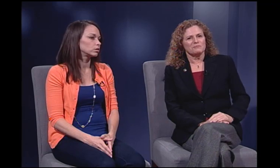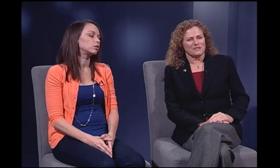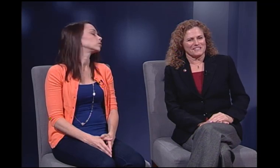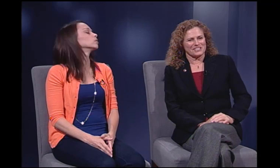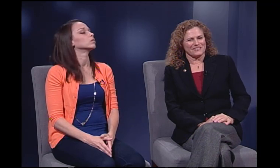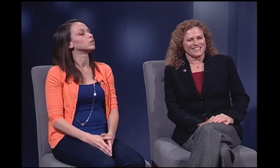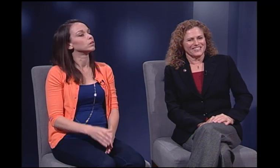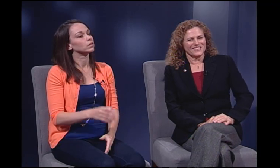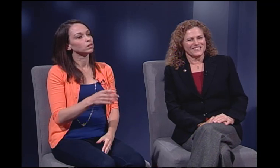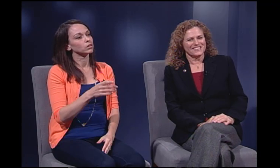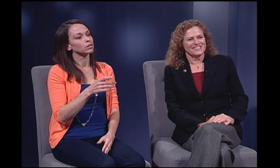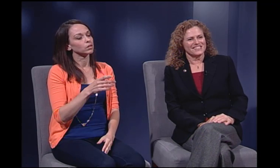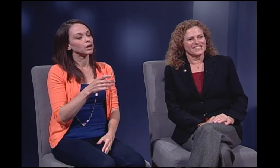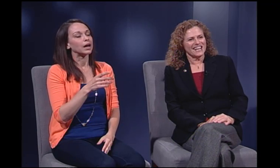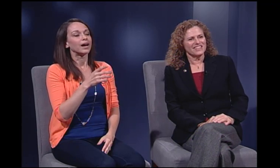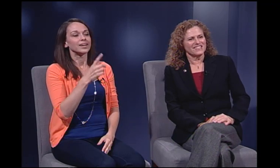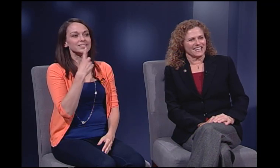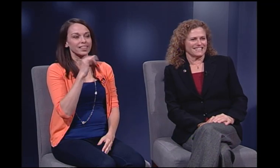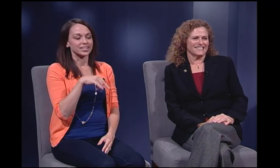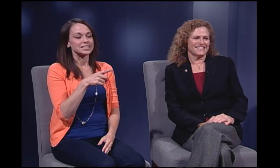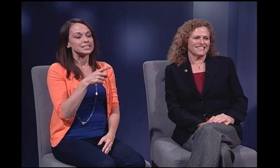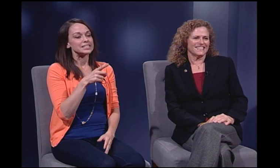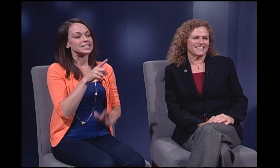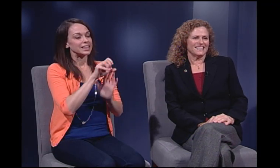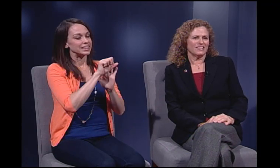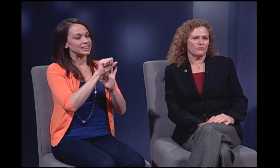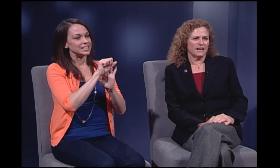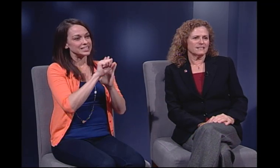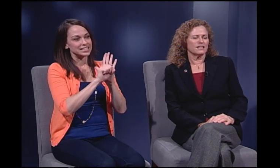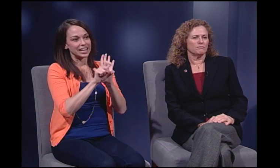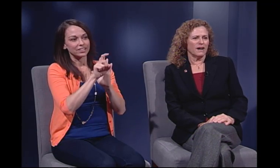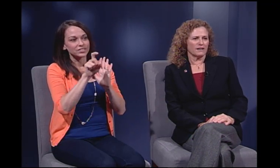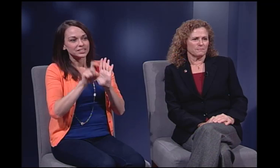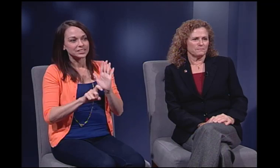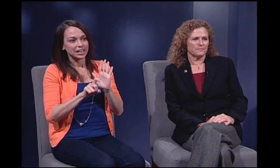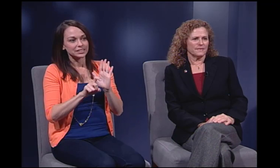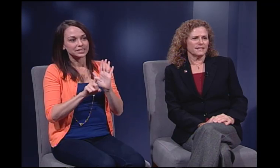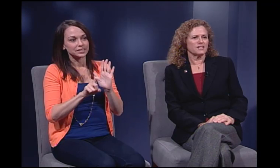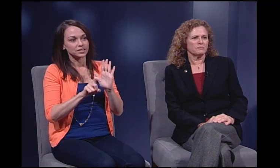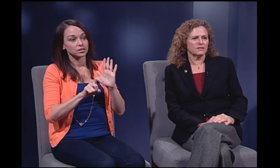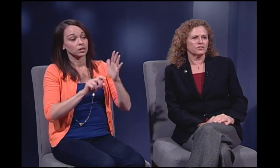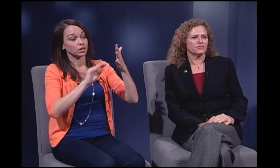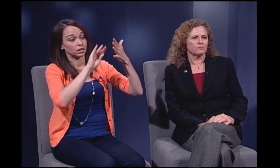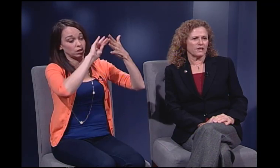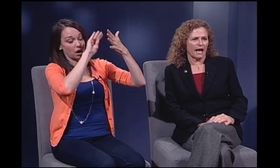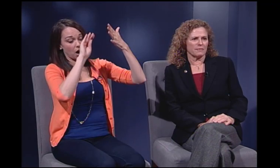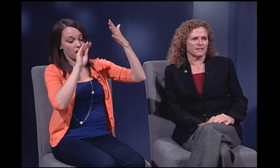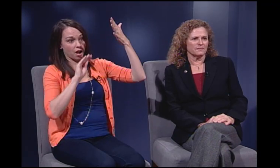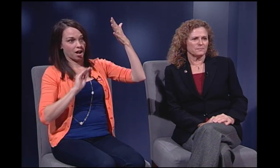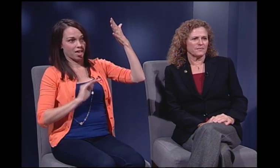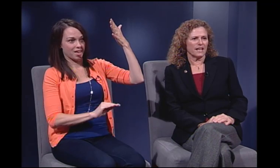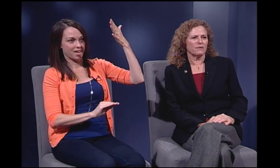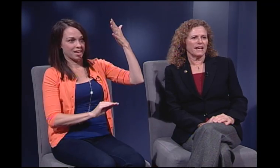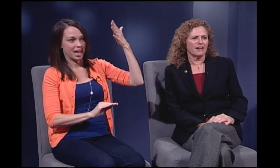Well, let me put it this way: The State of Texas ranks at the bottom in expenditures per capita and we have